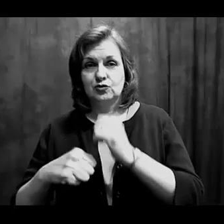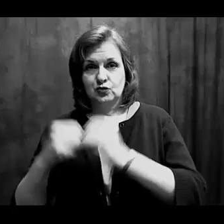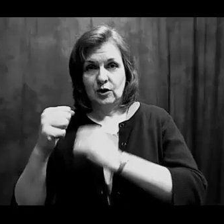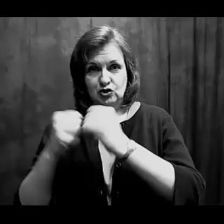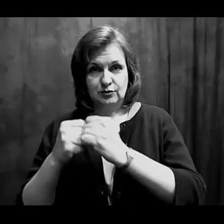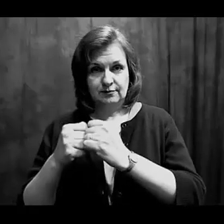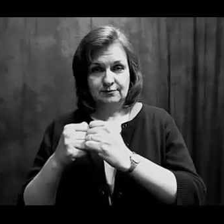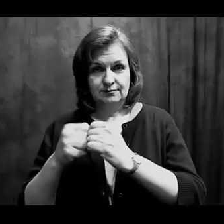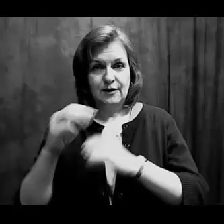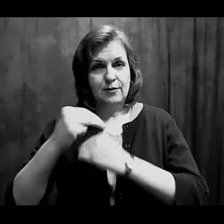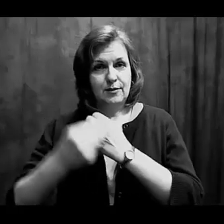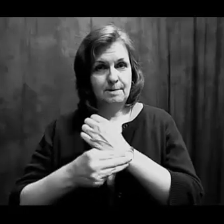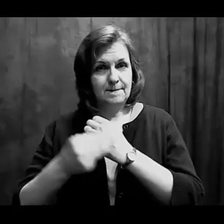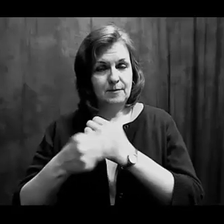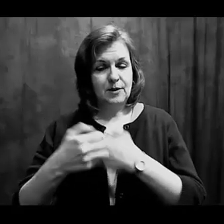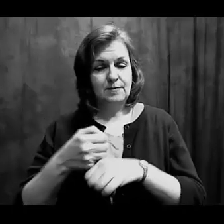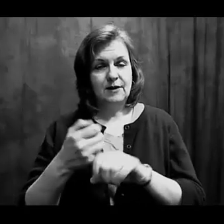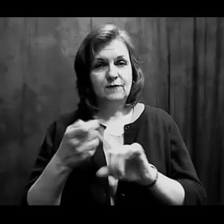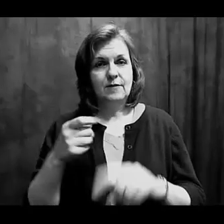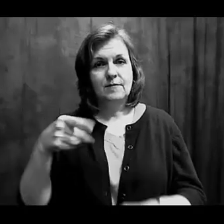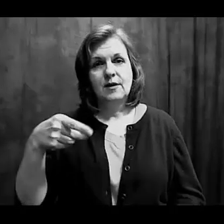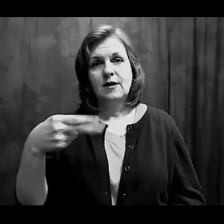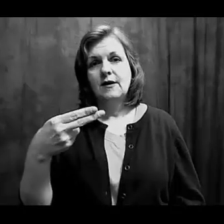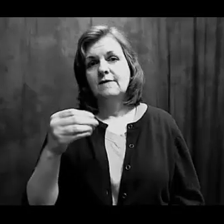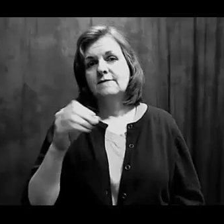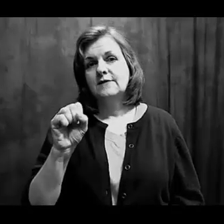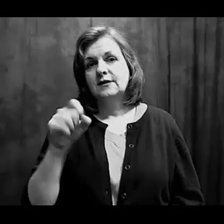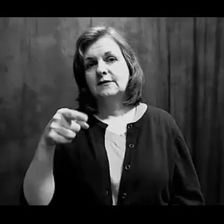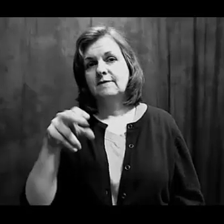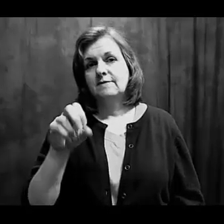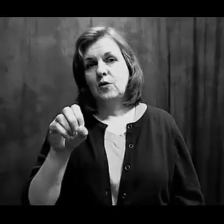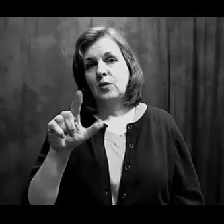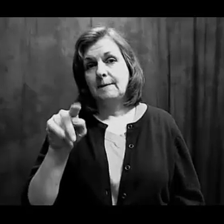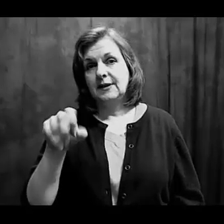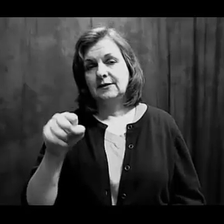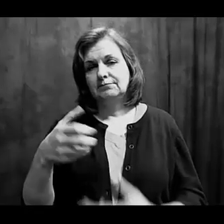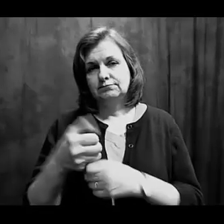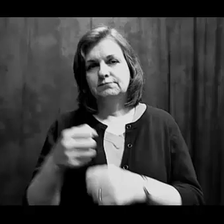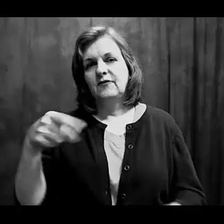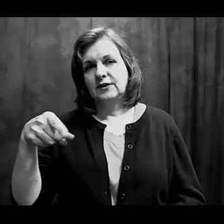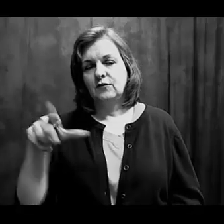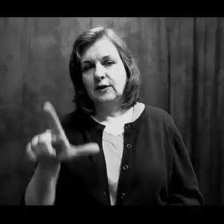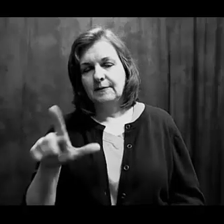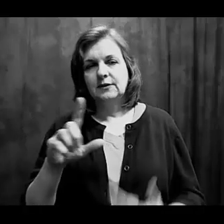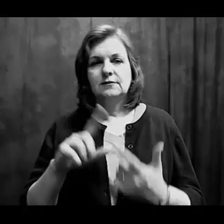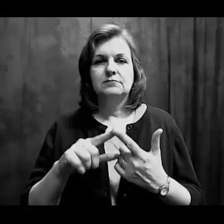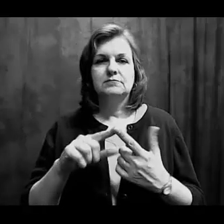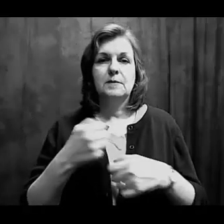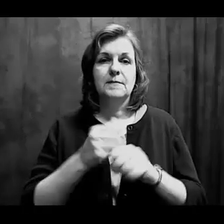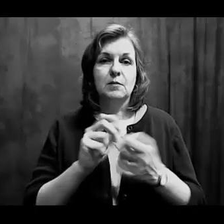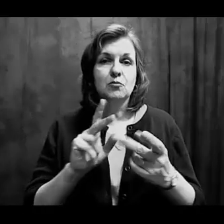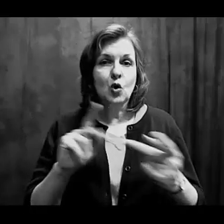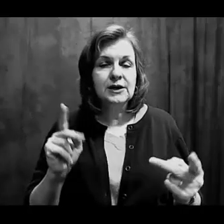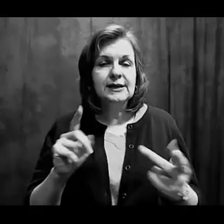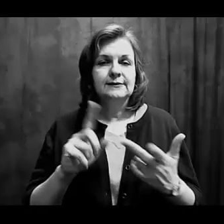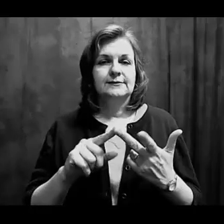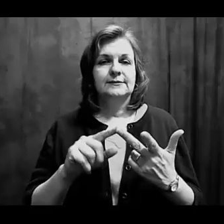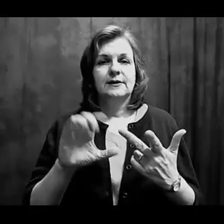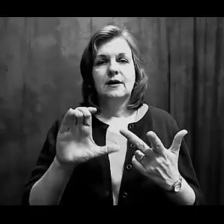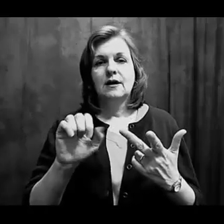we have talked about the structure before we said that it's made up of phospholipids it's full of proteins it has carbohydrates